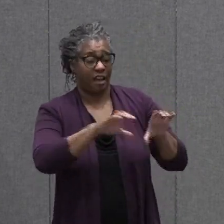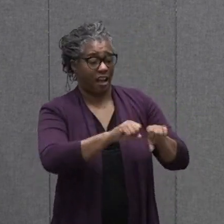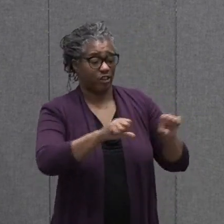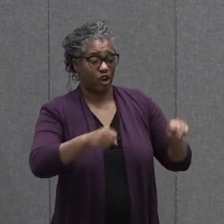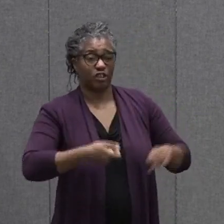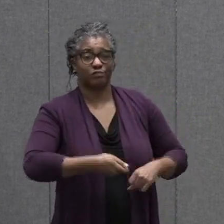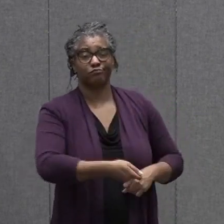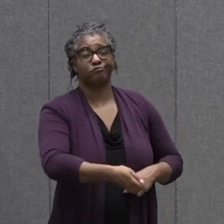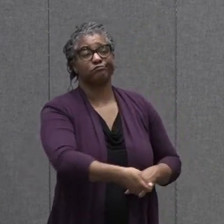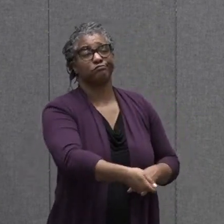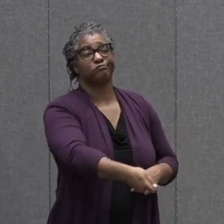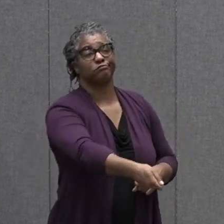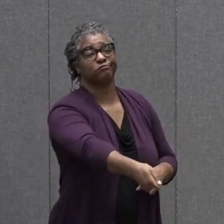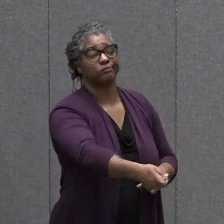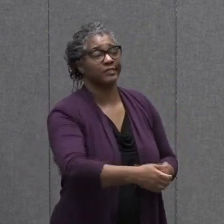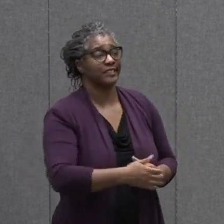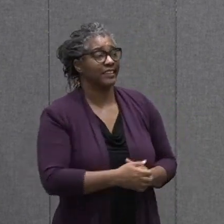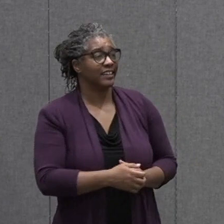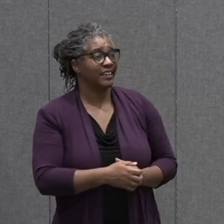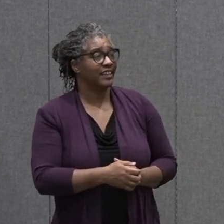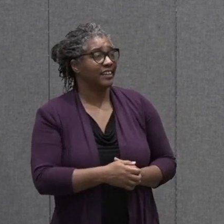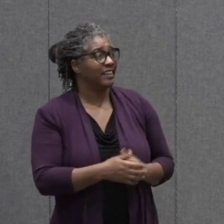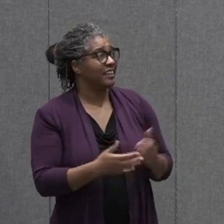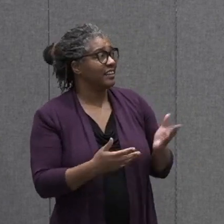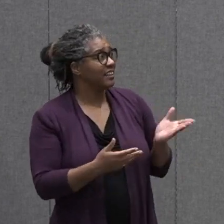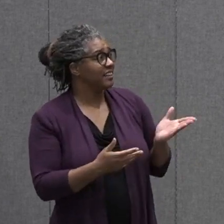What in the world is going on in this story?